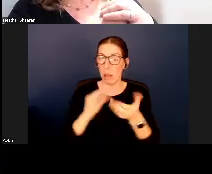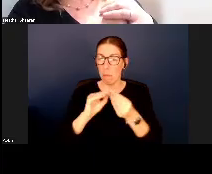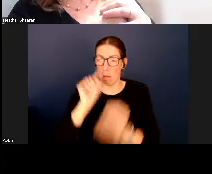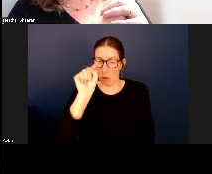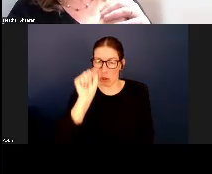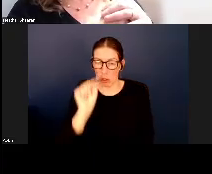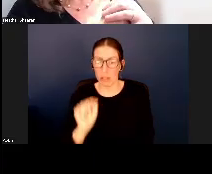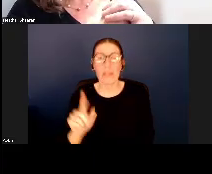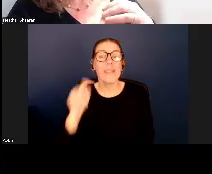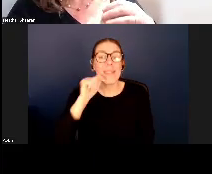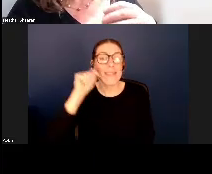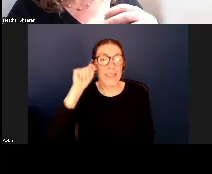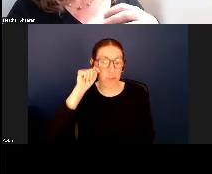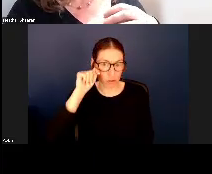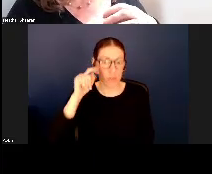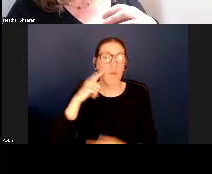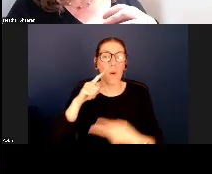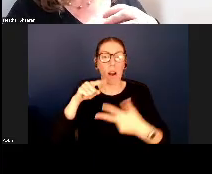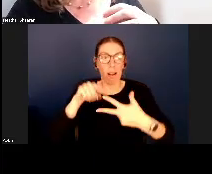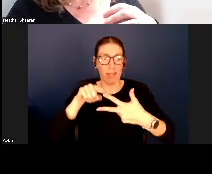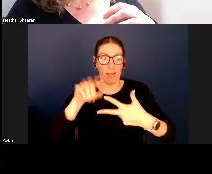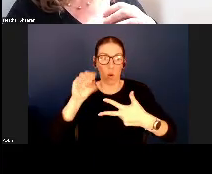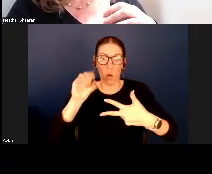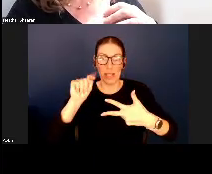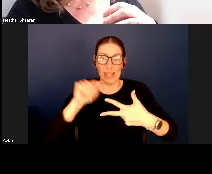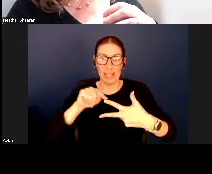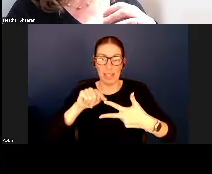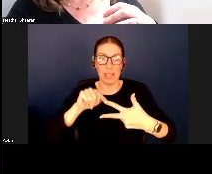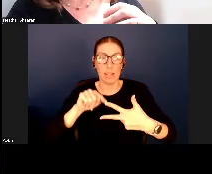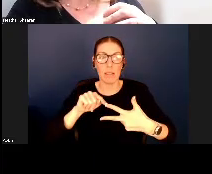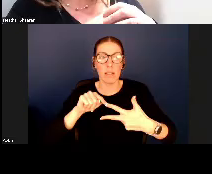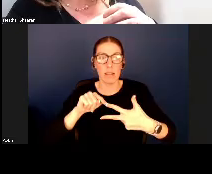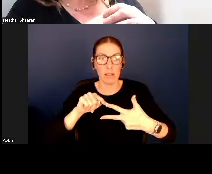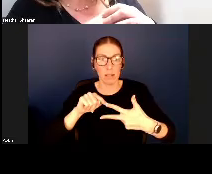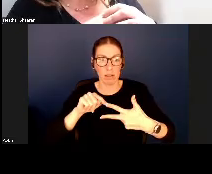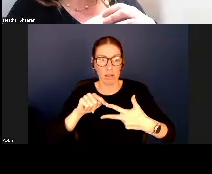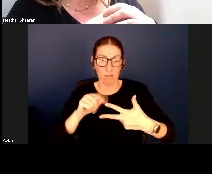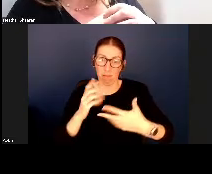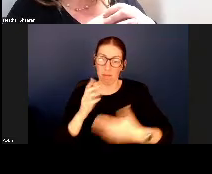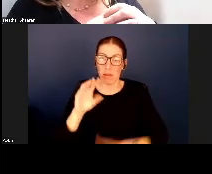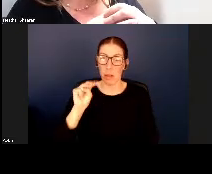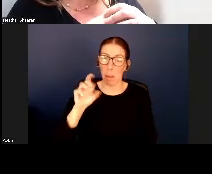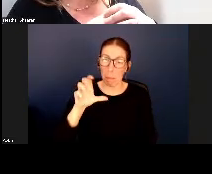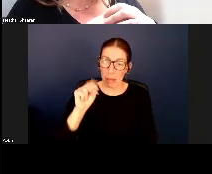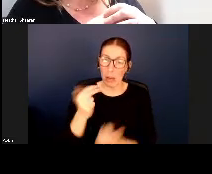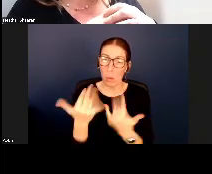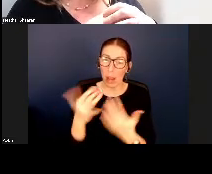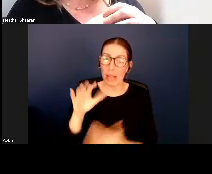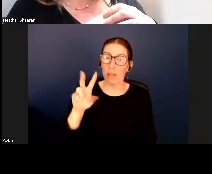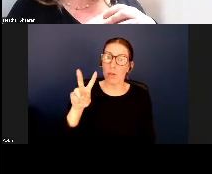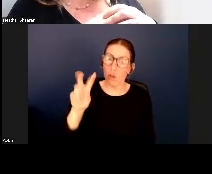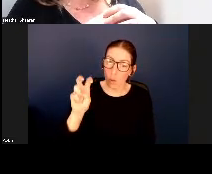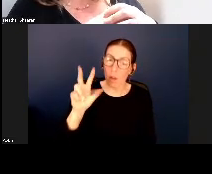received occupational therapy, um they had a a median wait time of 233 days. So kind of three